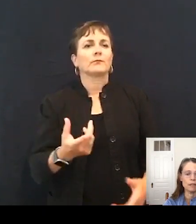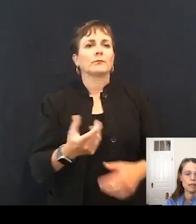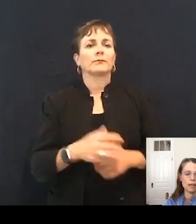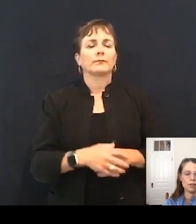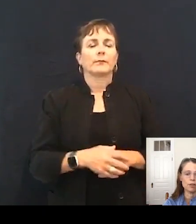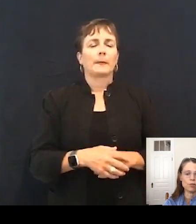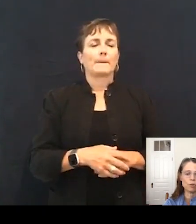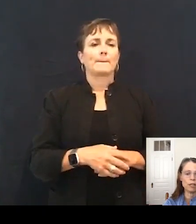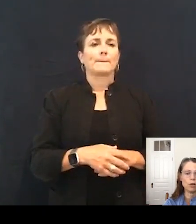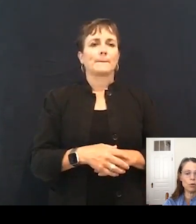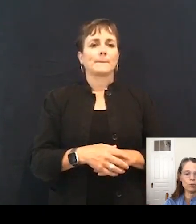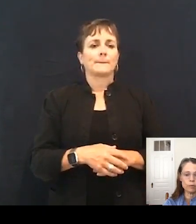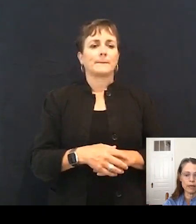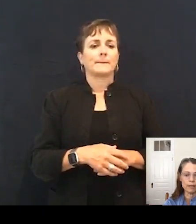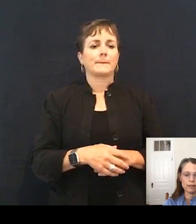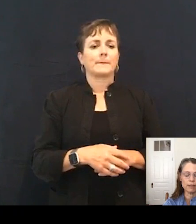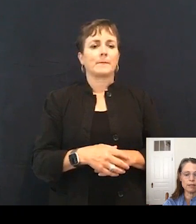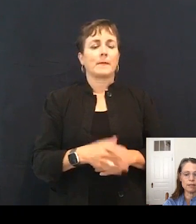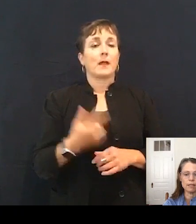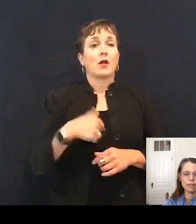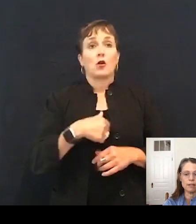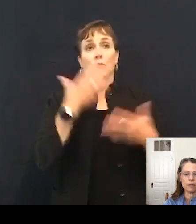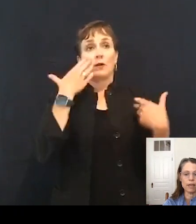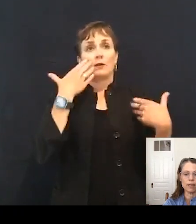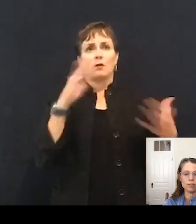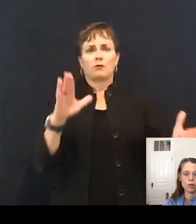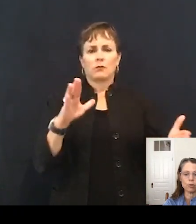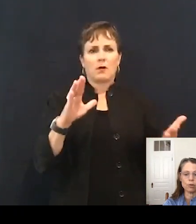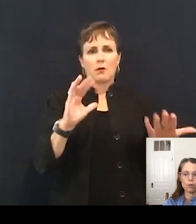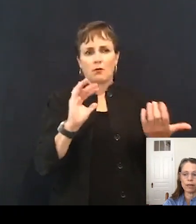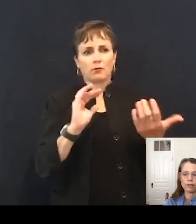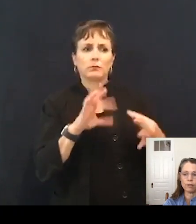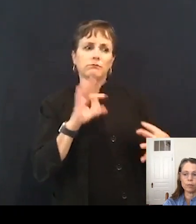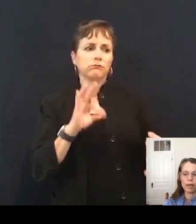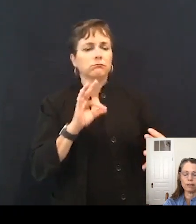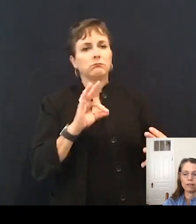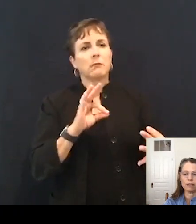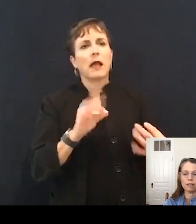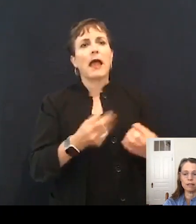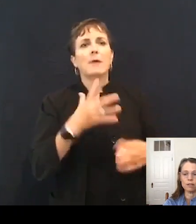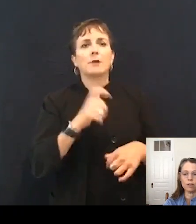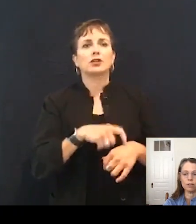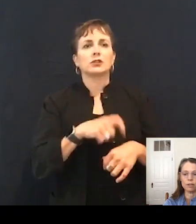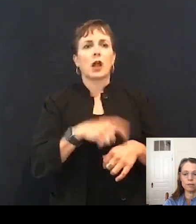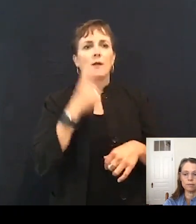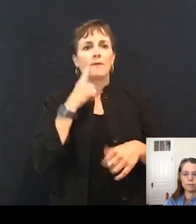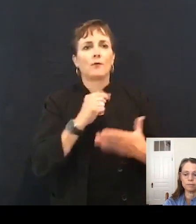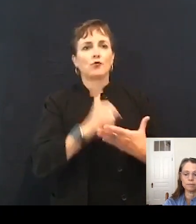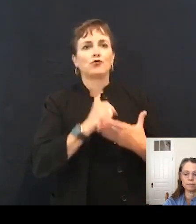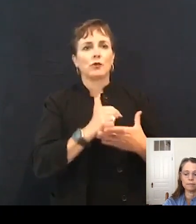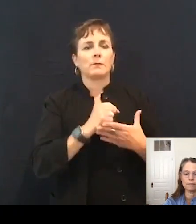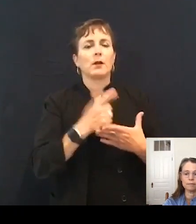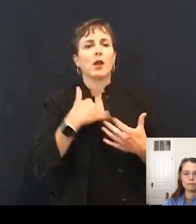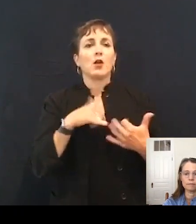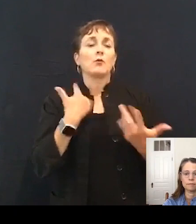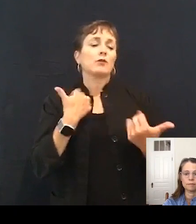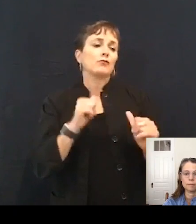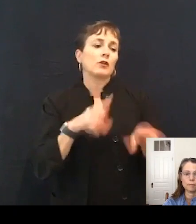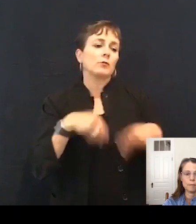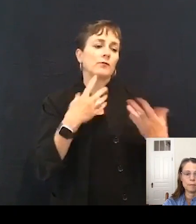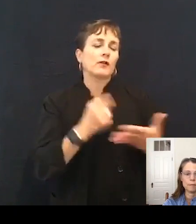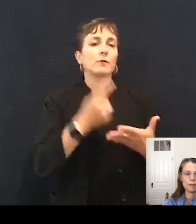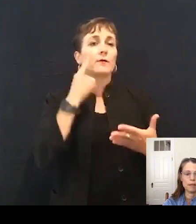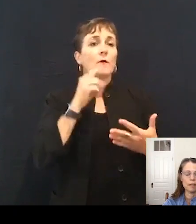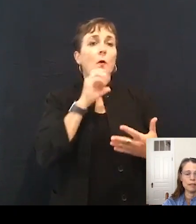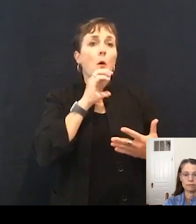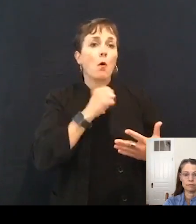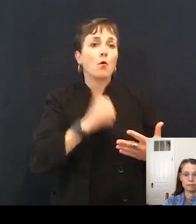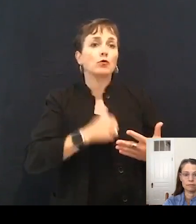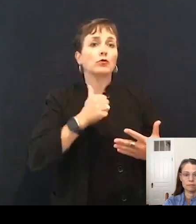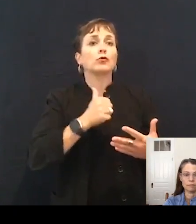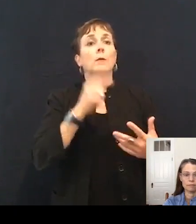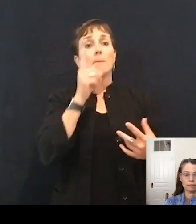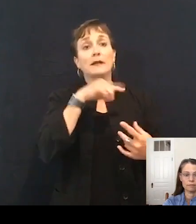are treating older mice to see if the ASO corrects their balance in adulthood.